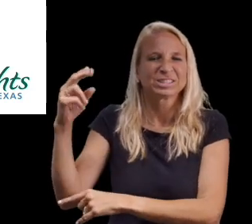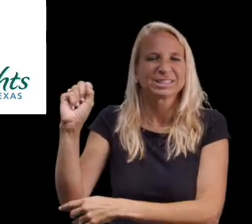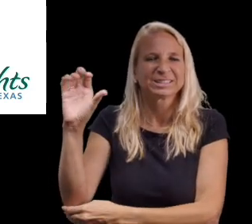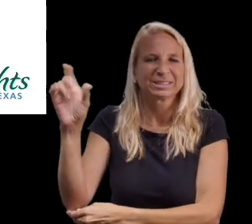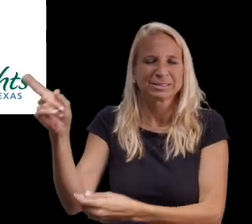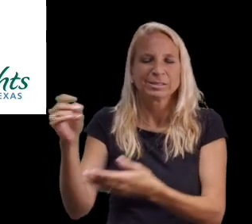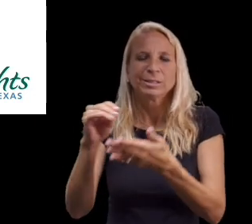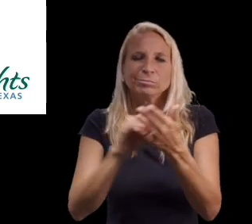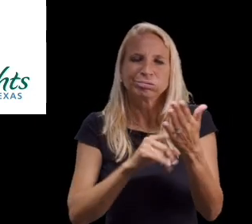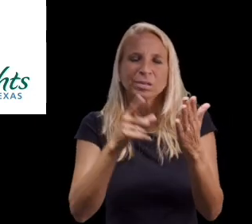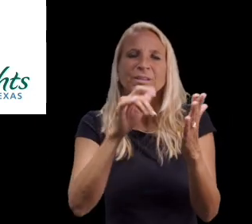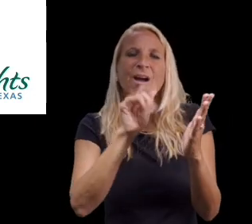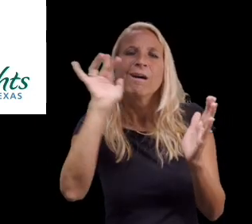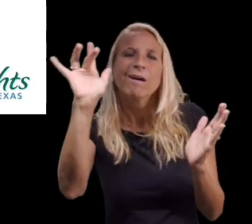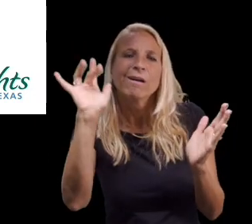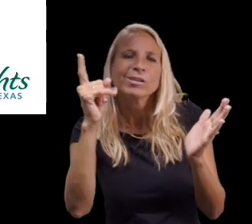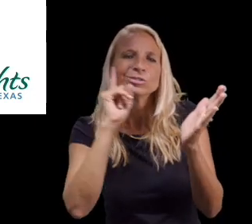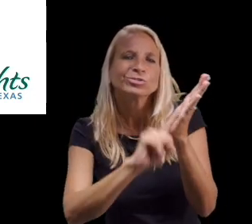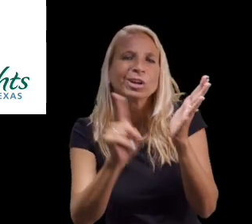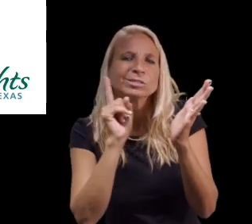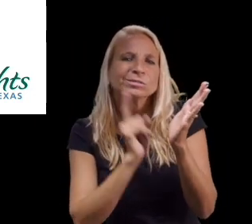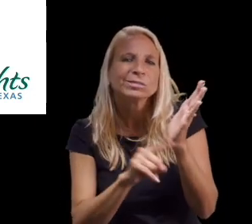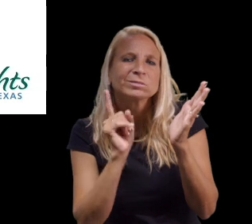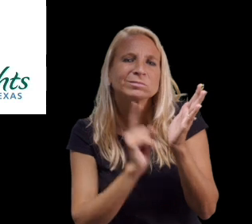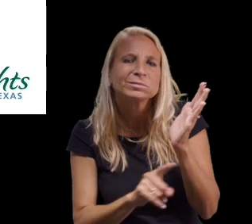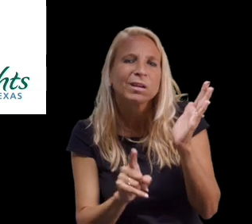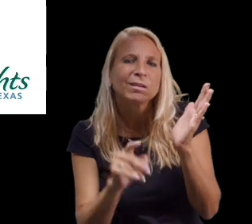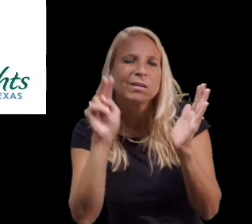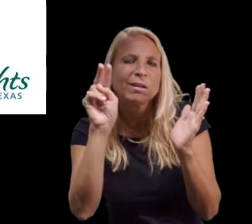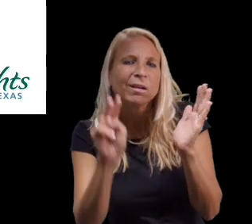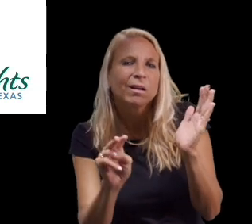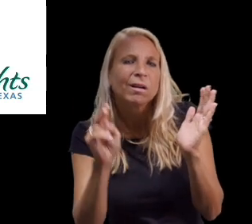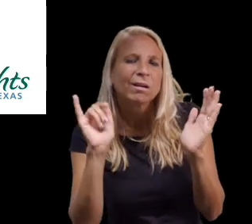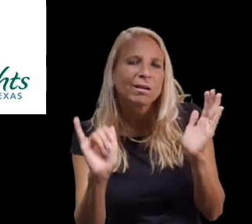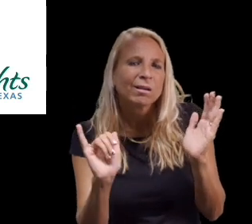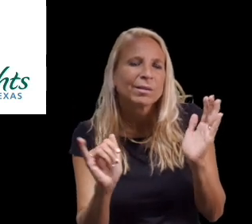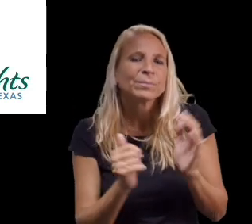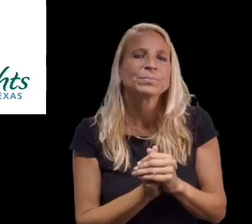of HHSC to waiver comparison sheets,